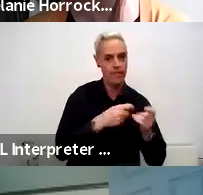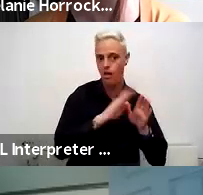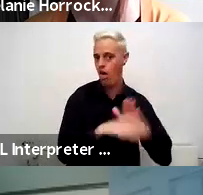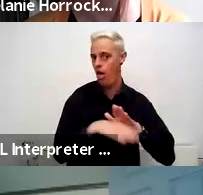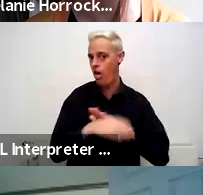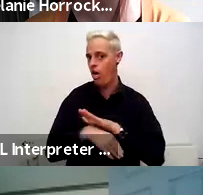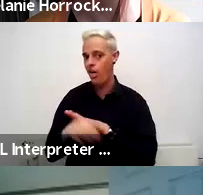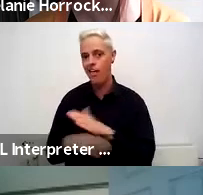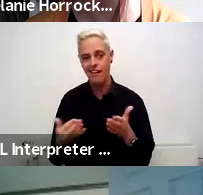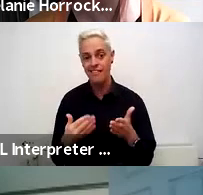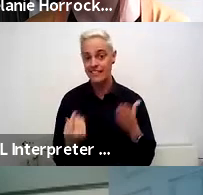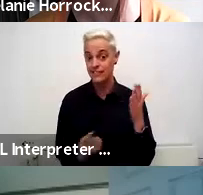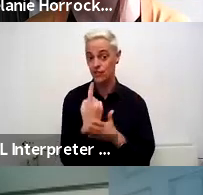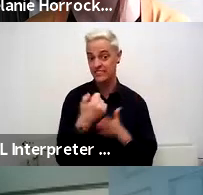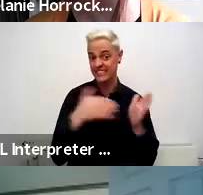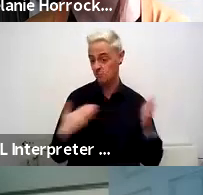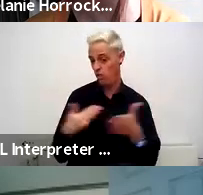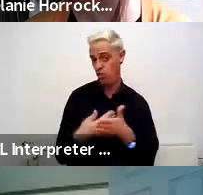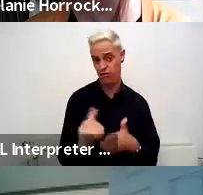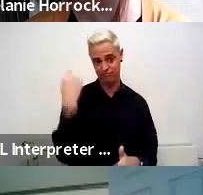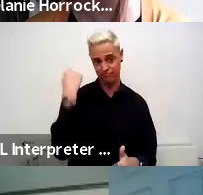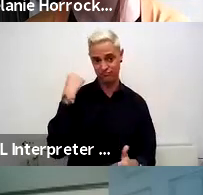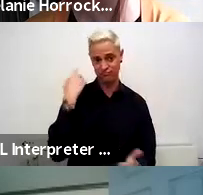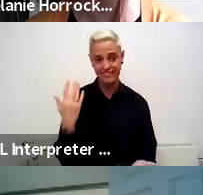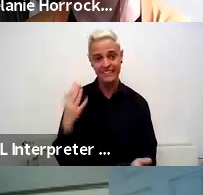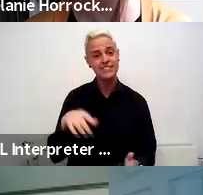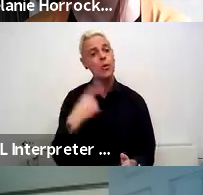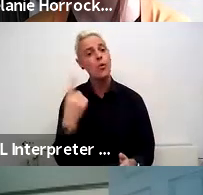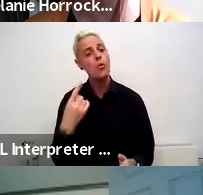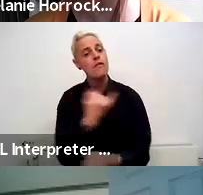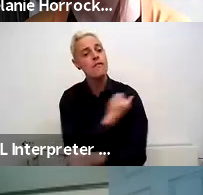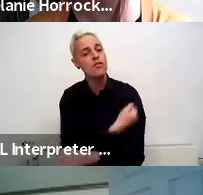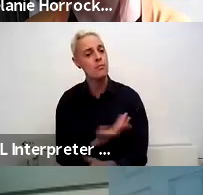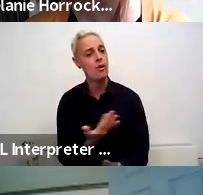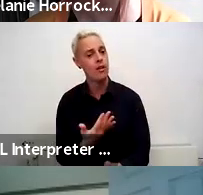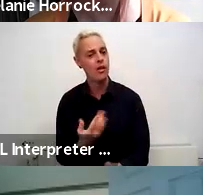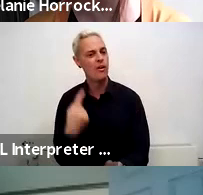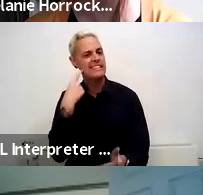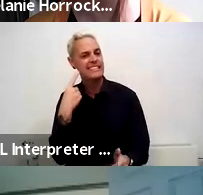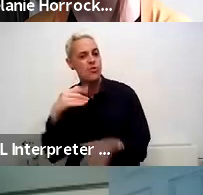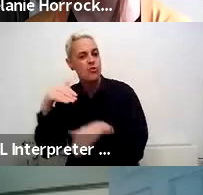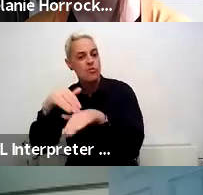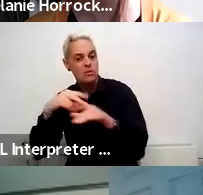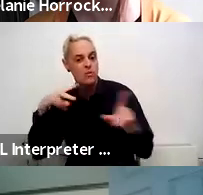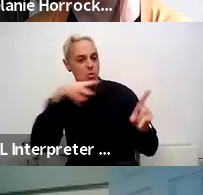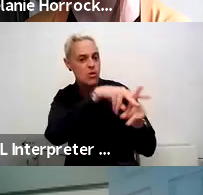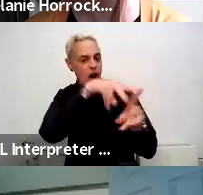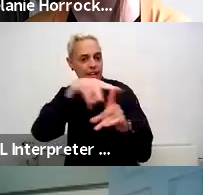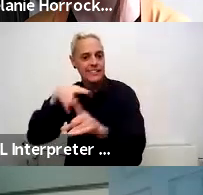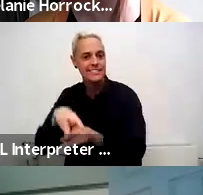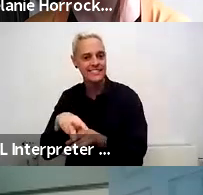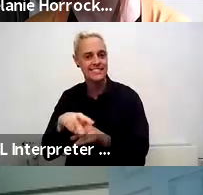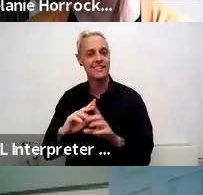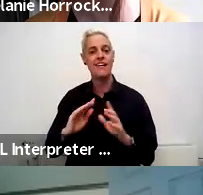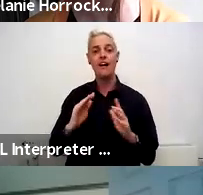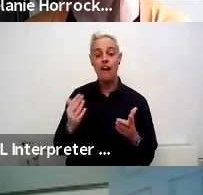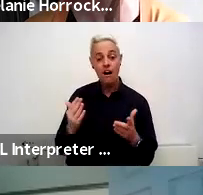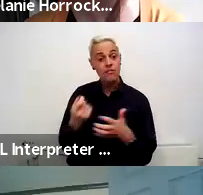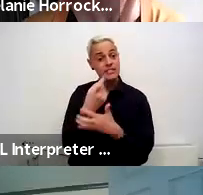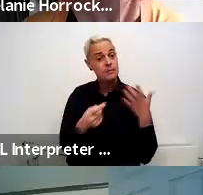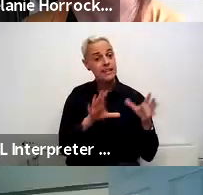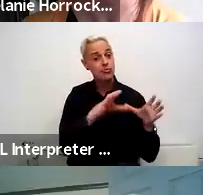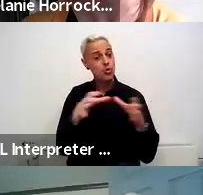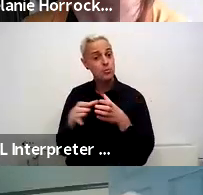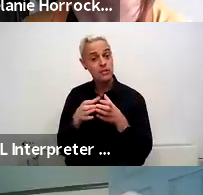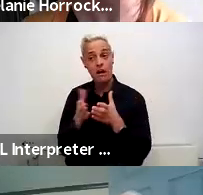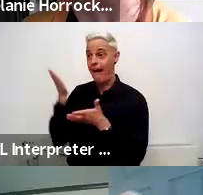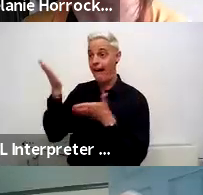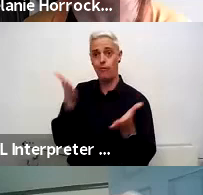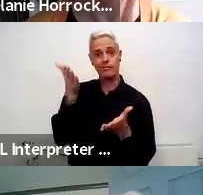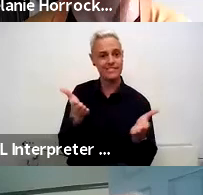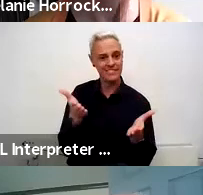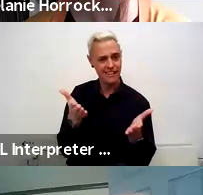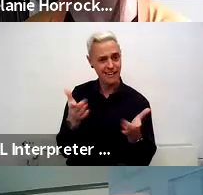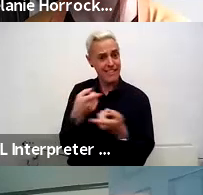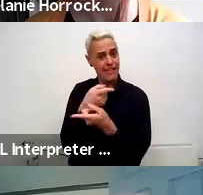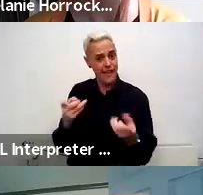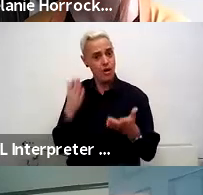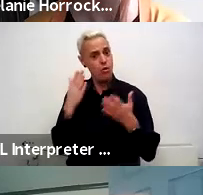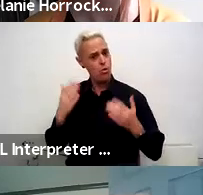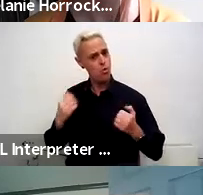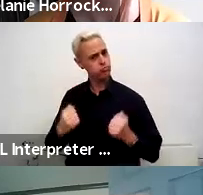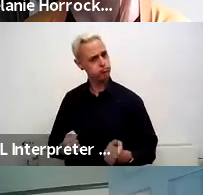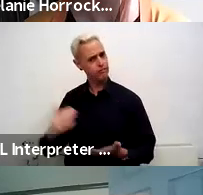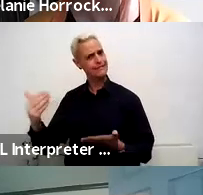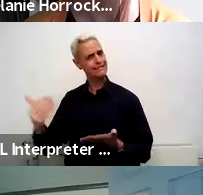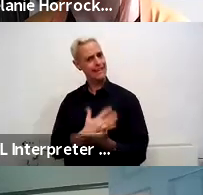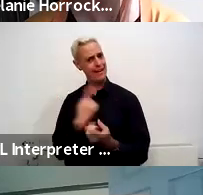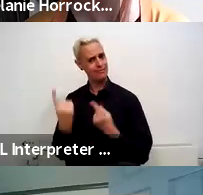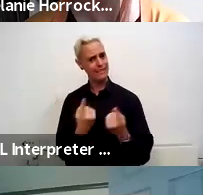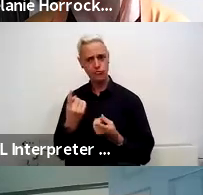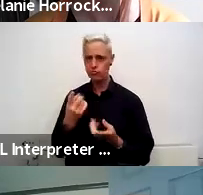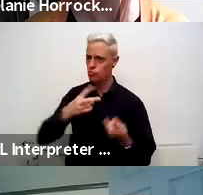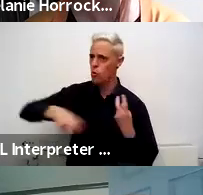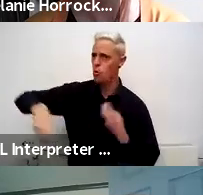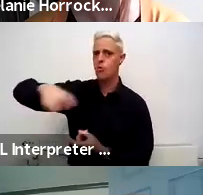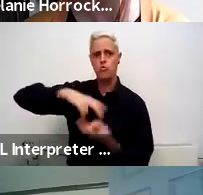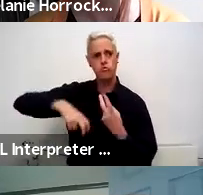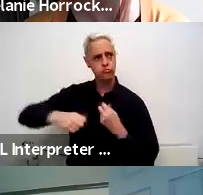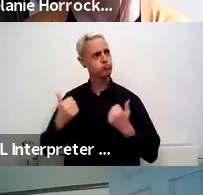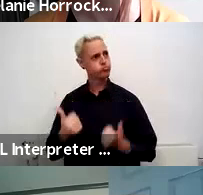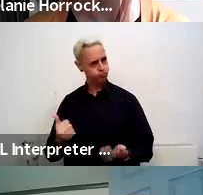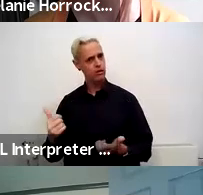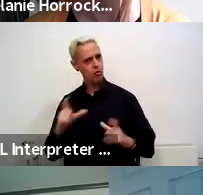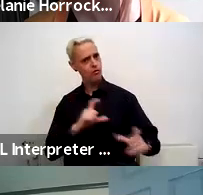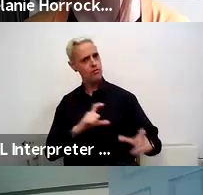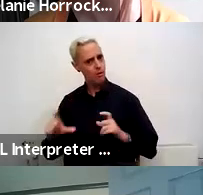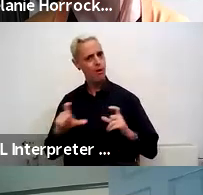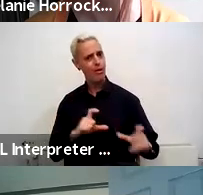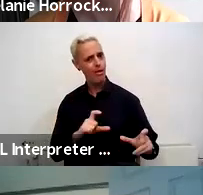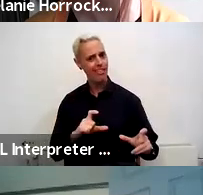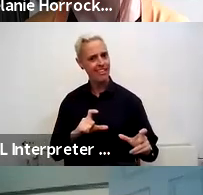So when we're talking about possible vulnerable people people who may be easy targets for criminals. We've got to make sure that when disability groups are going out there, they, they are feeling safe walking our streets that they're feeling safe, dealing